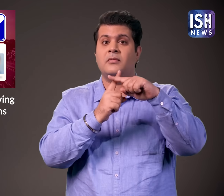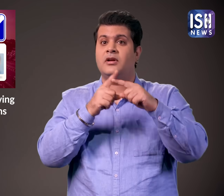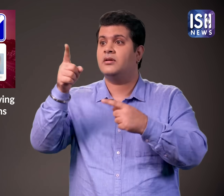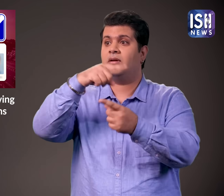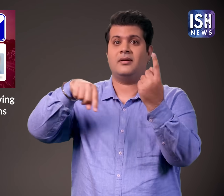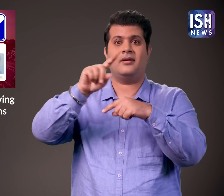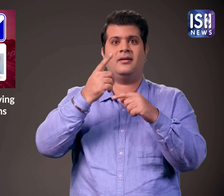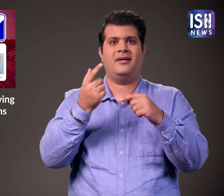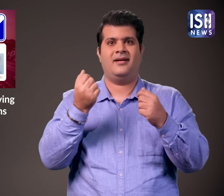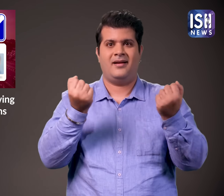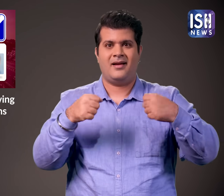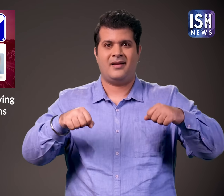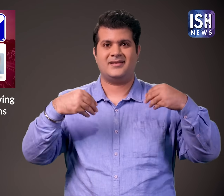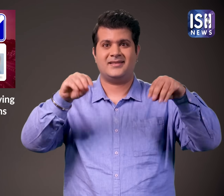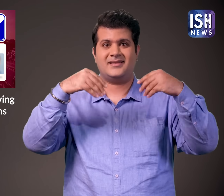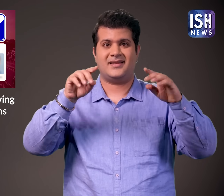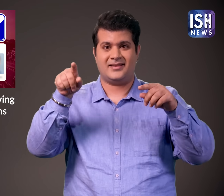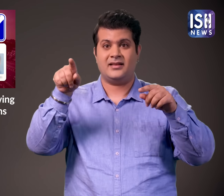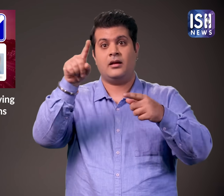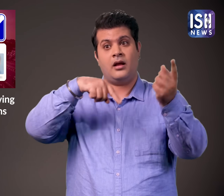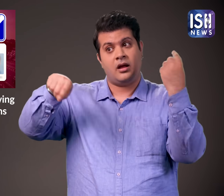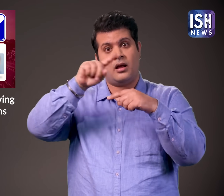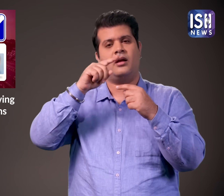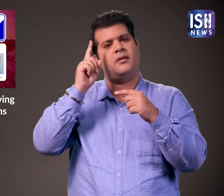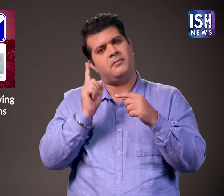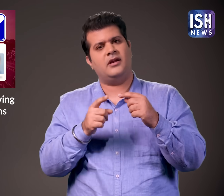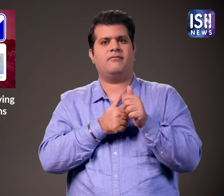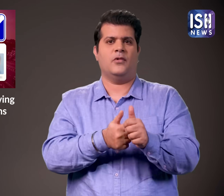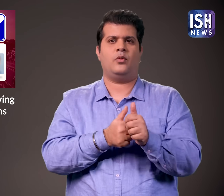All the automobile dealers should be asked also follow.